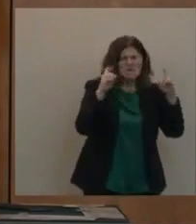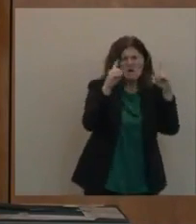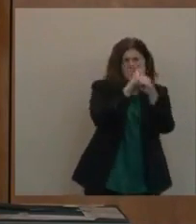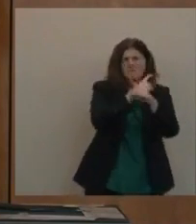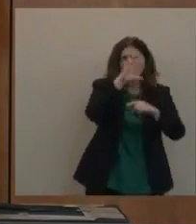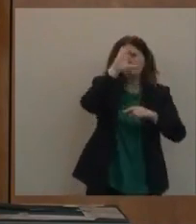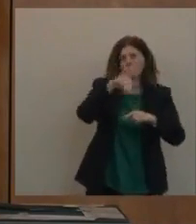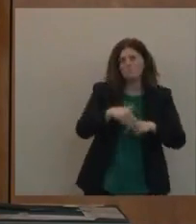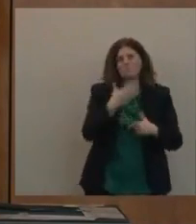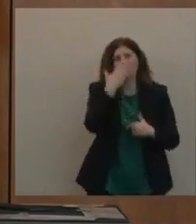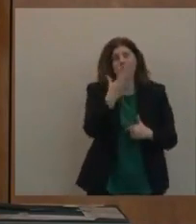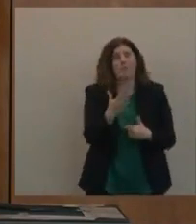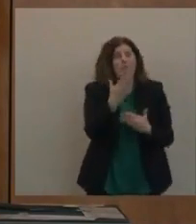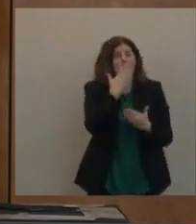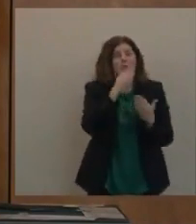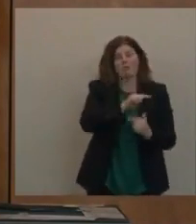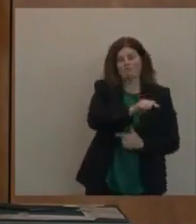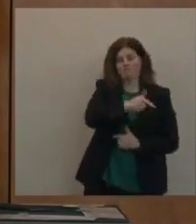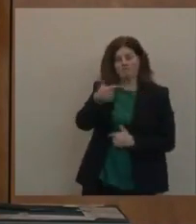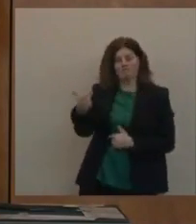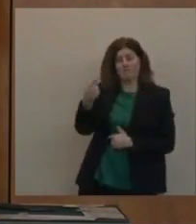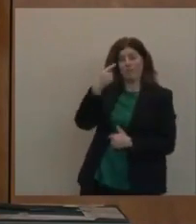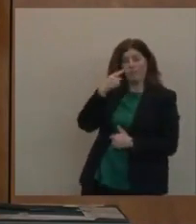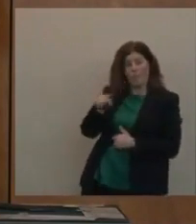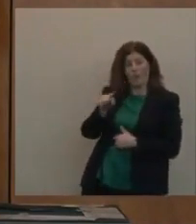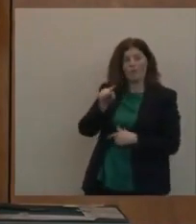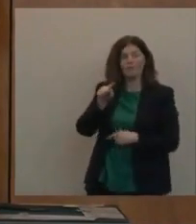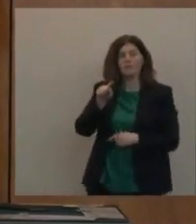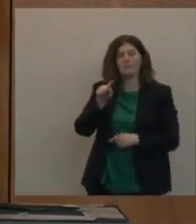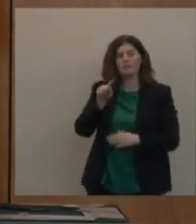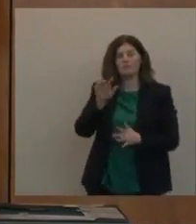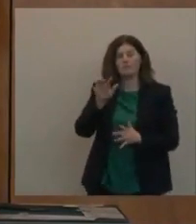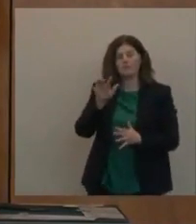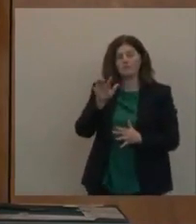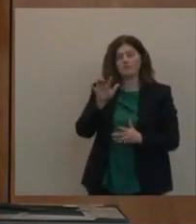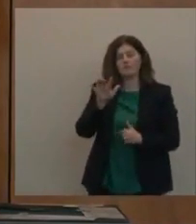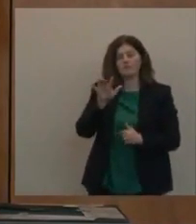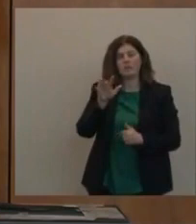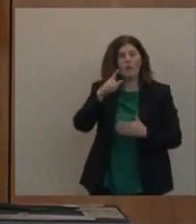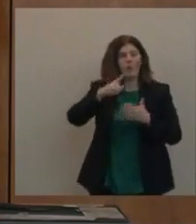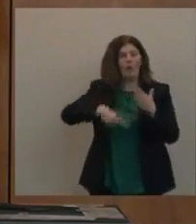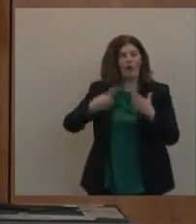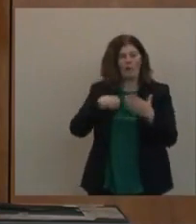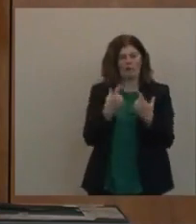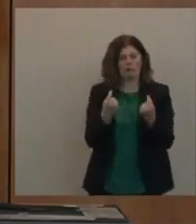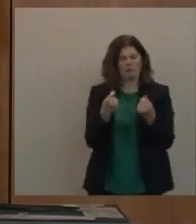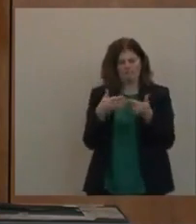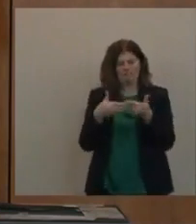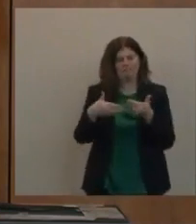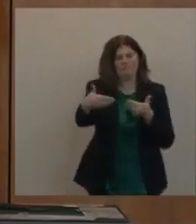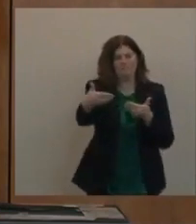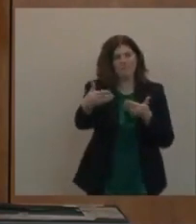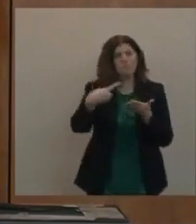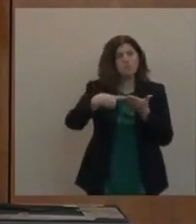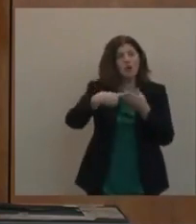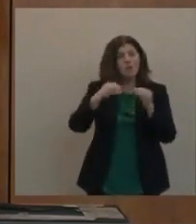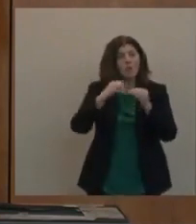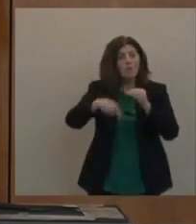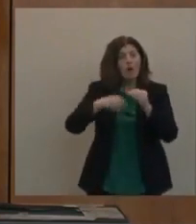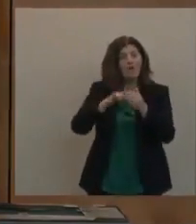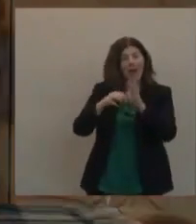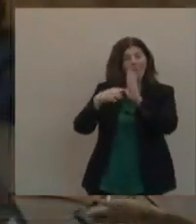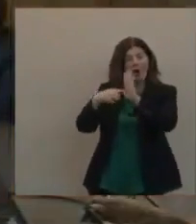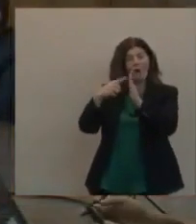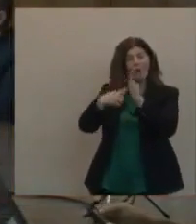WE THINK IT WILL BE A BEST PRACTICE MODEL AND DON’T TAKE LIGHTLY THE COMPLEXITIES ASSOCIATED WITH SUCH AN EFFORT.